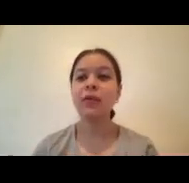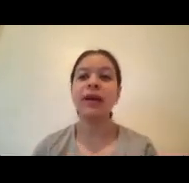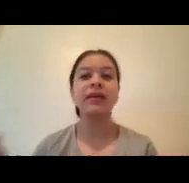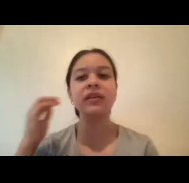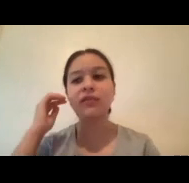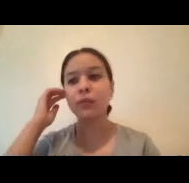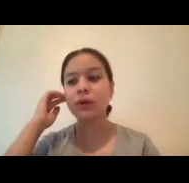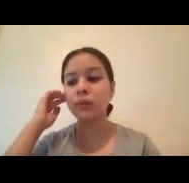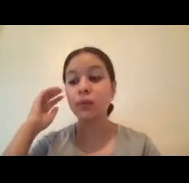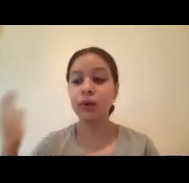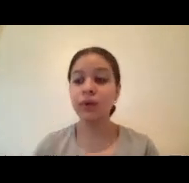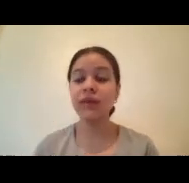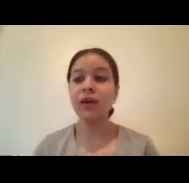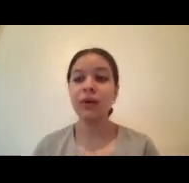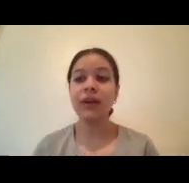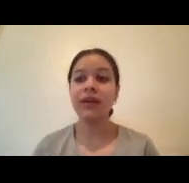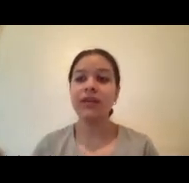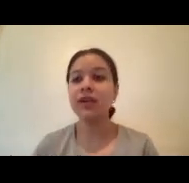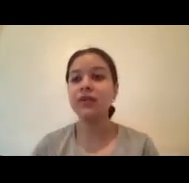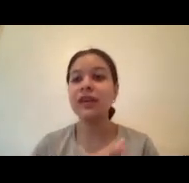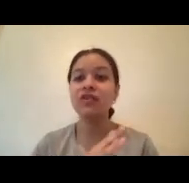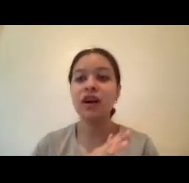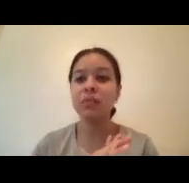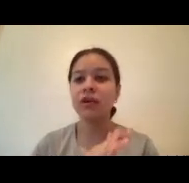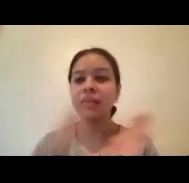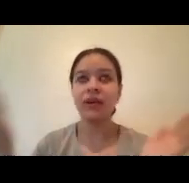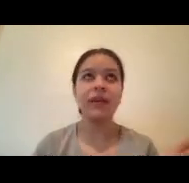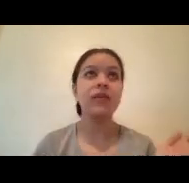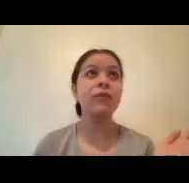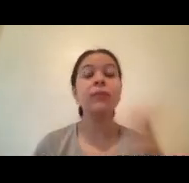is preparing us for the real worlds or like, you know, to get a job or form